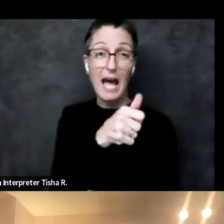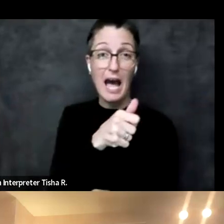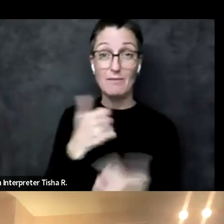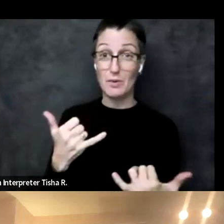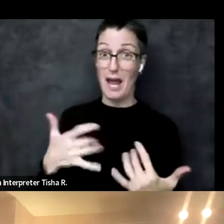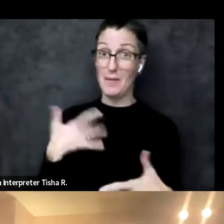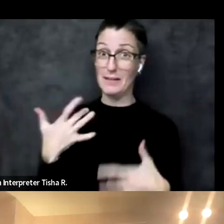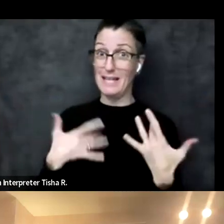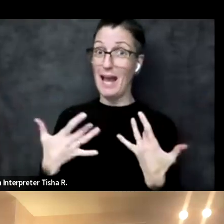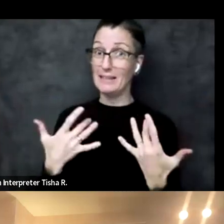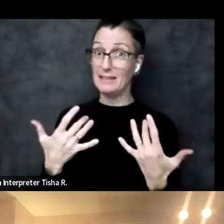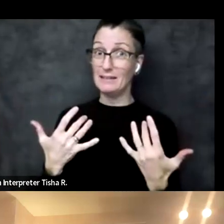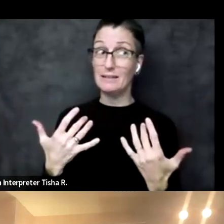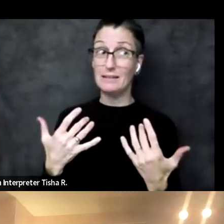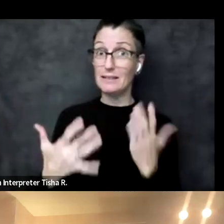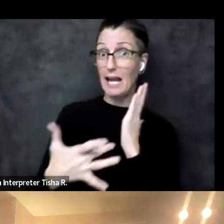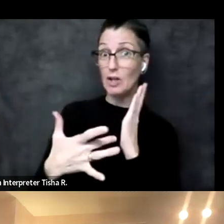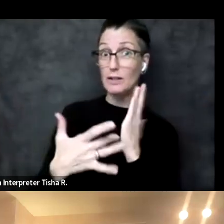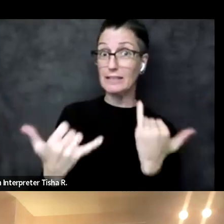So yeah, just no, no barriers.